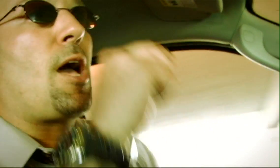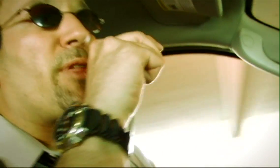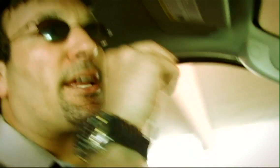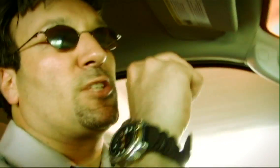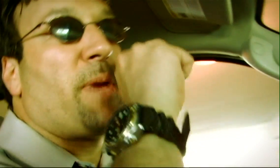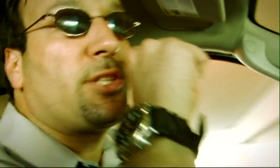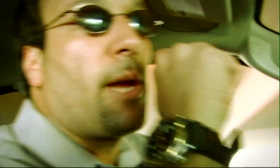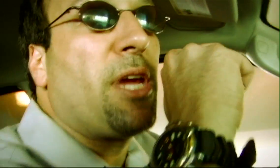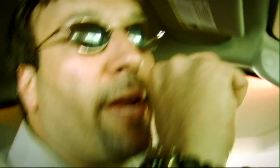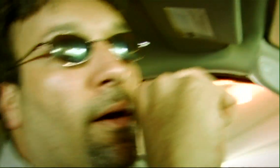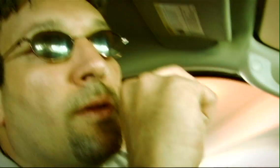Copy that, dispatch. I'm here now.